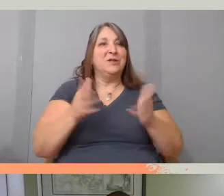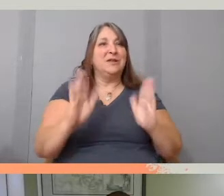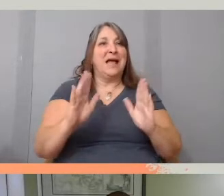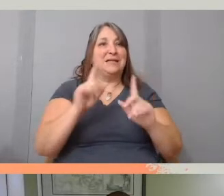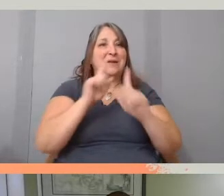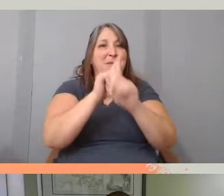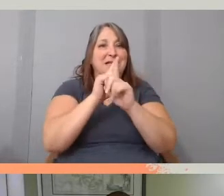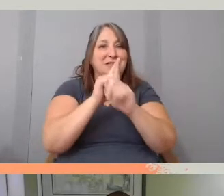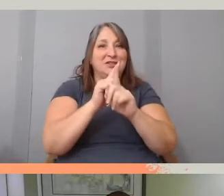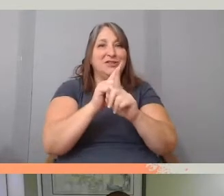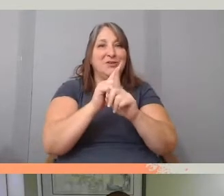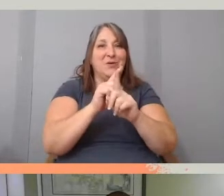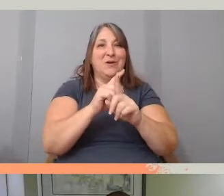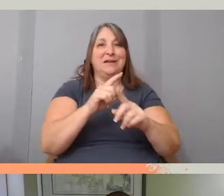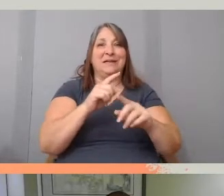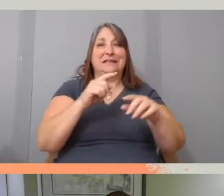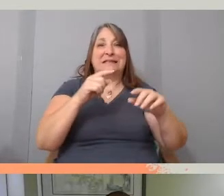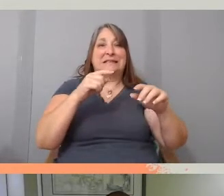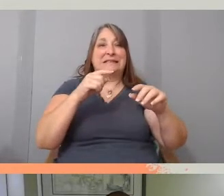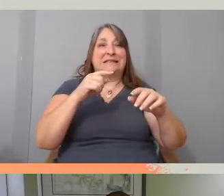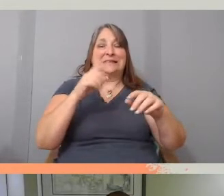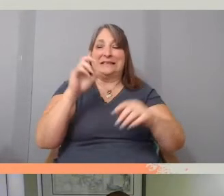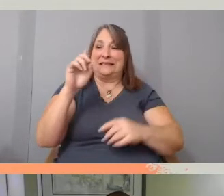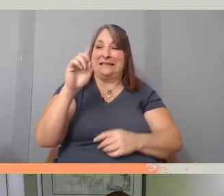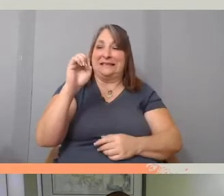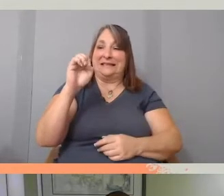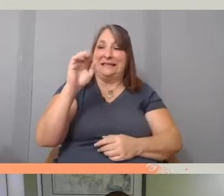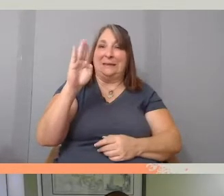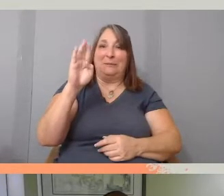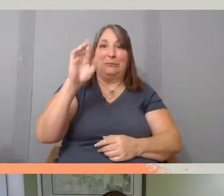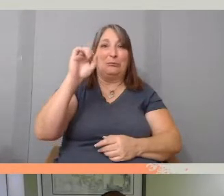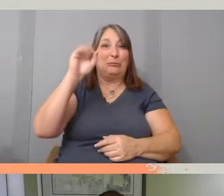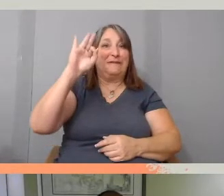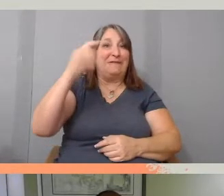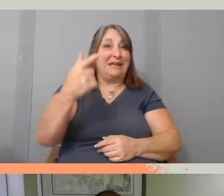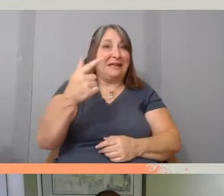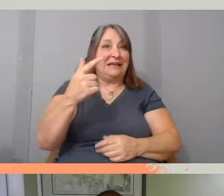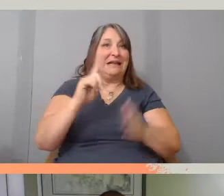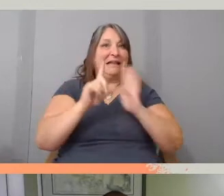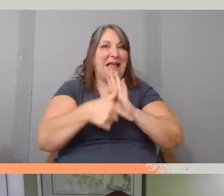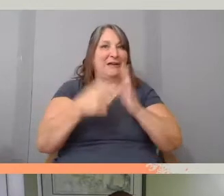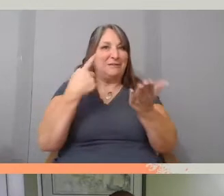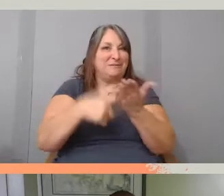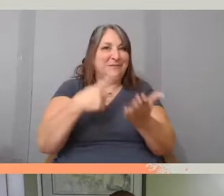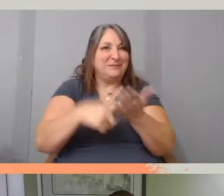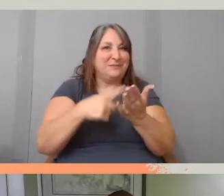or whatever you wanna call it is super important, you know, as we do this storytelling.